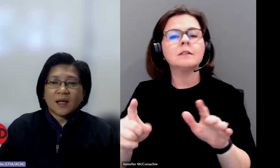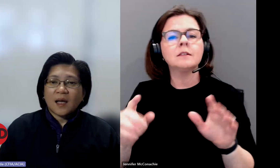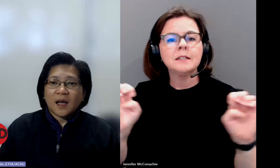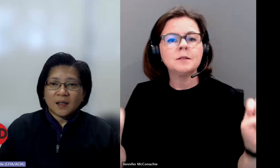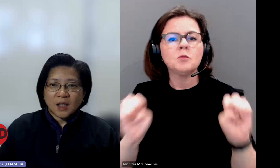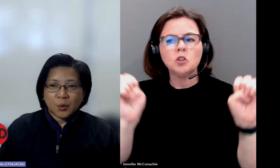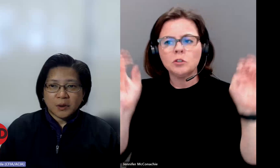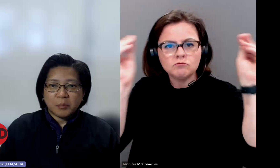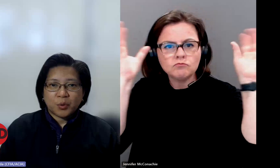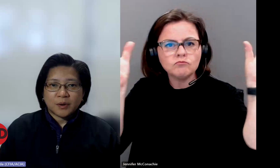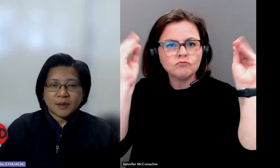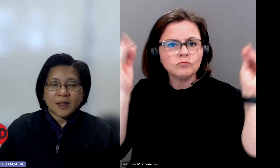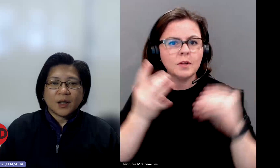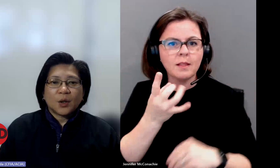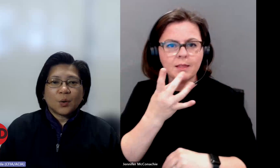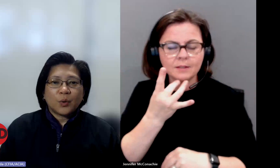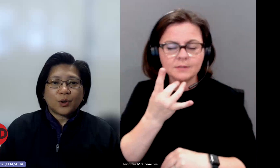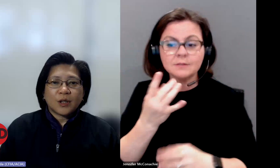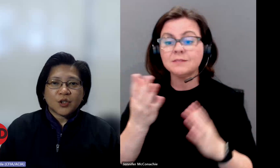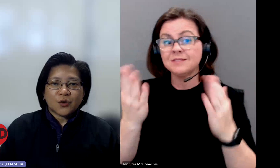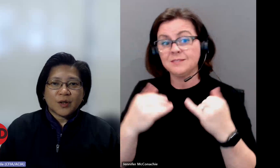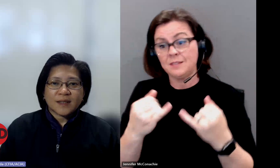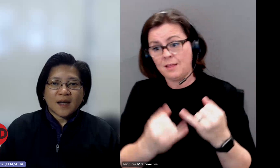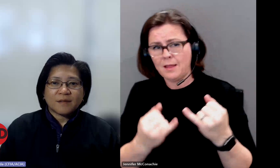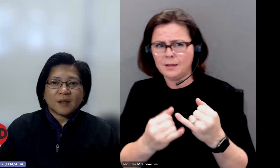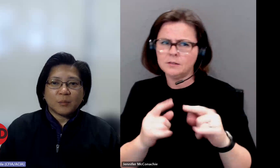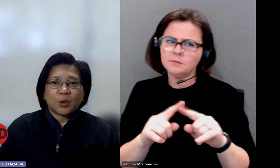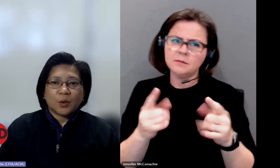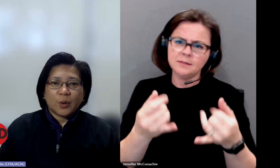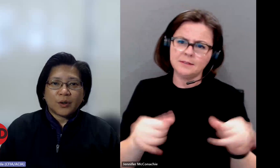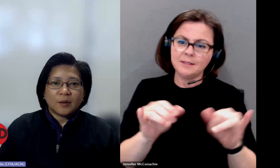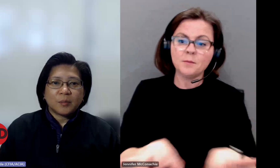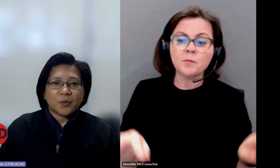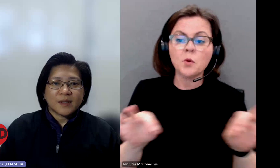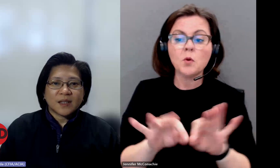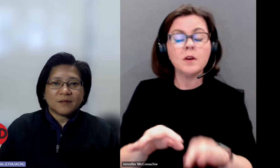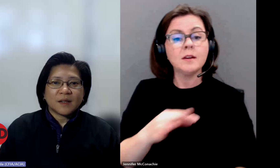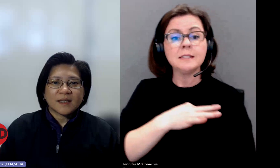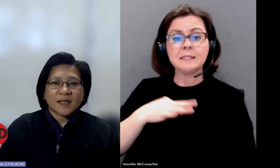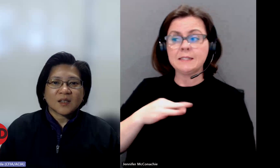and equally important, we are ensuring staff are more aware